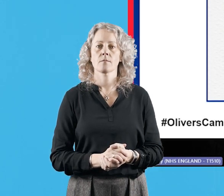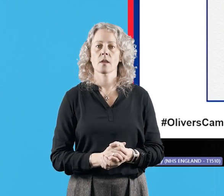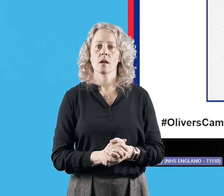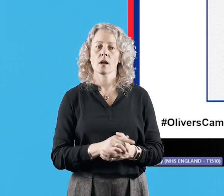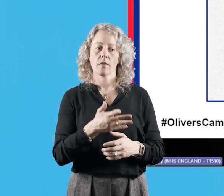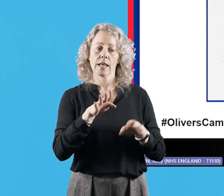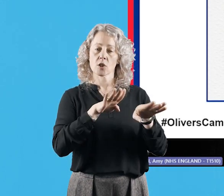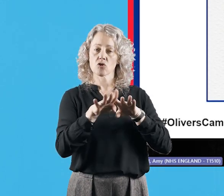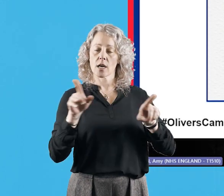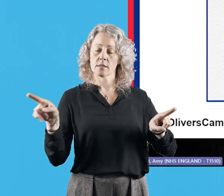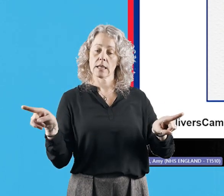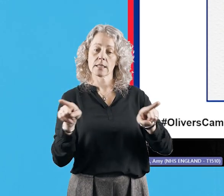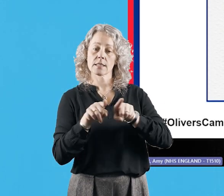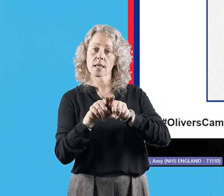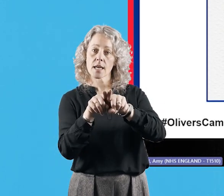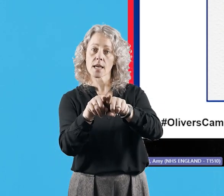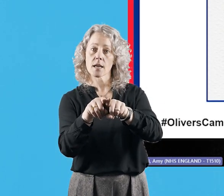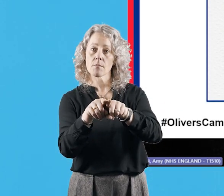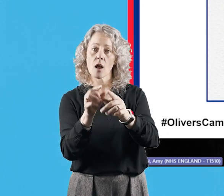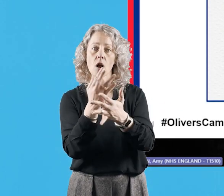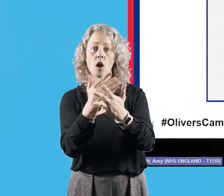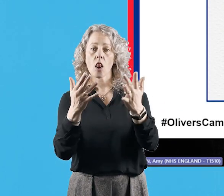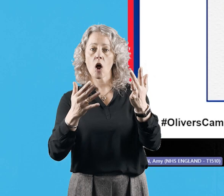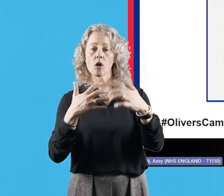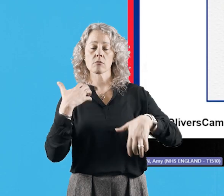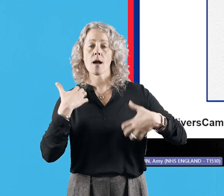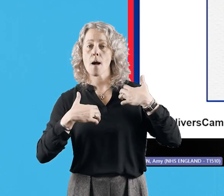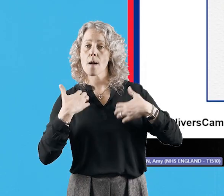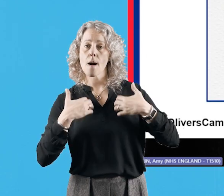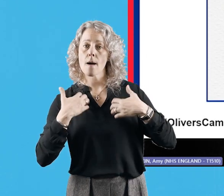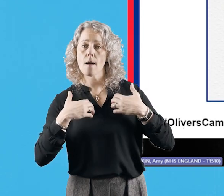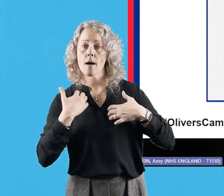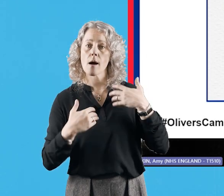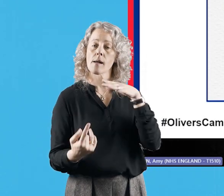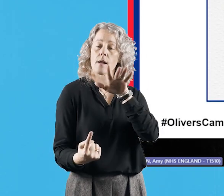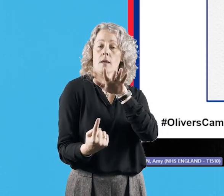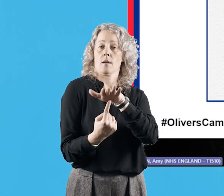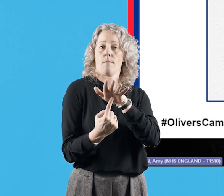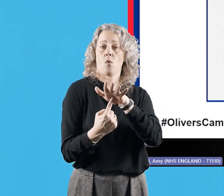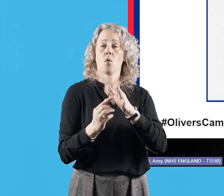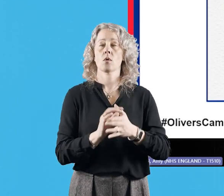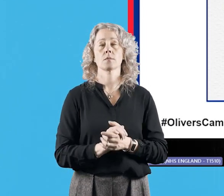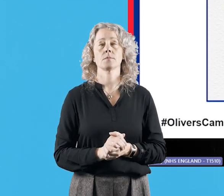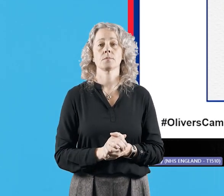It sits alongside all the other ambitions that are really important in terms of